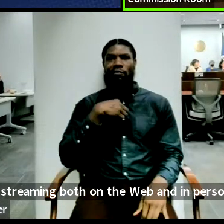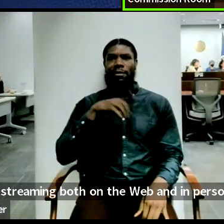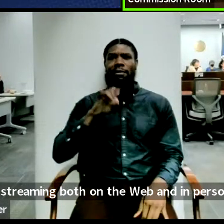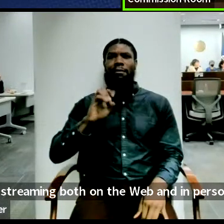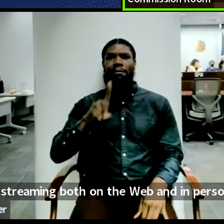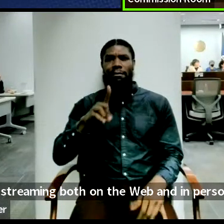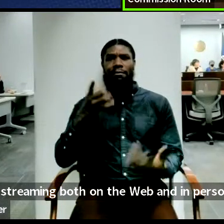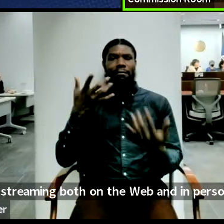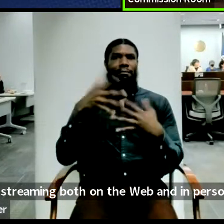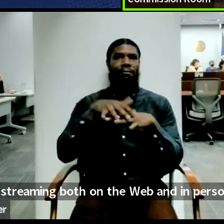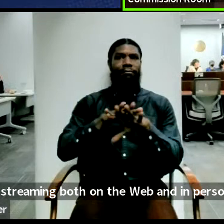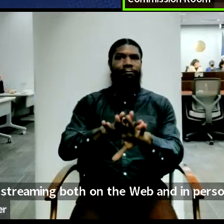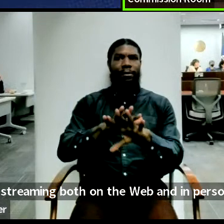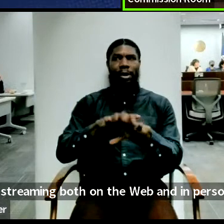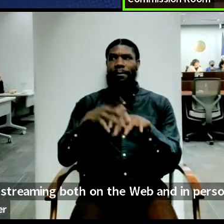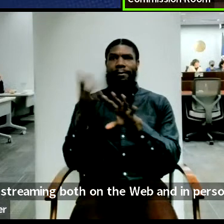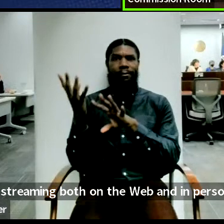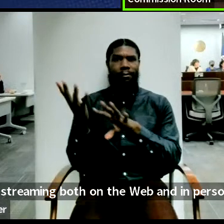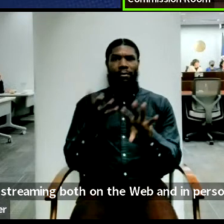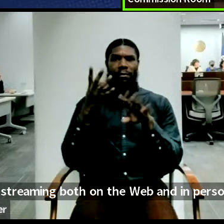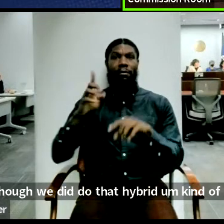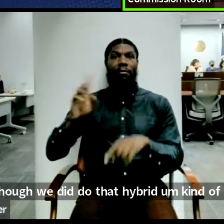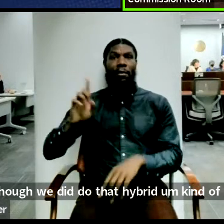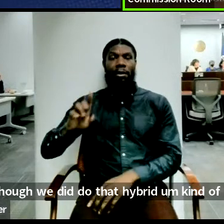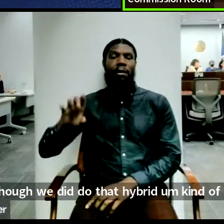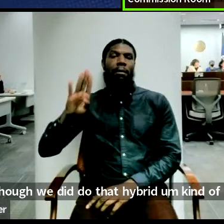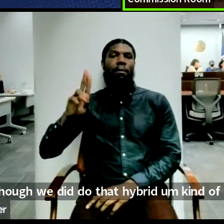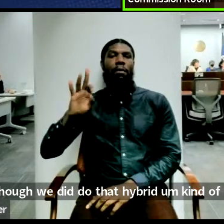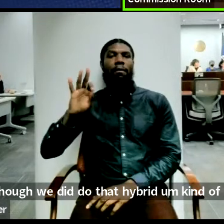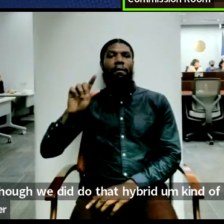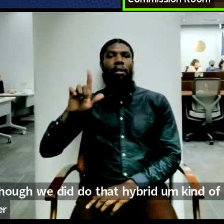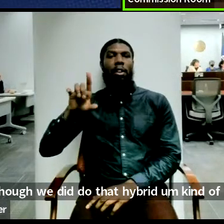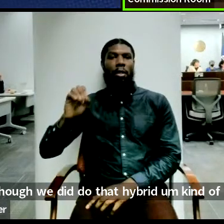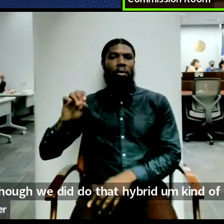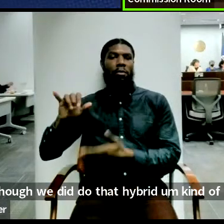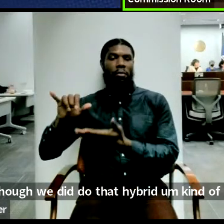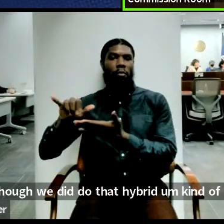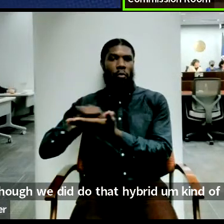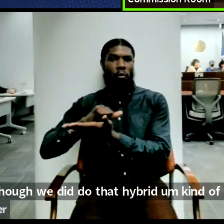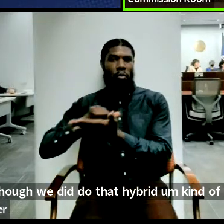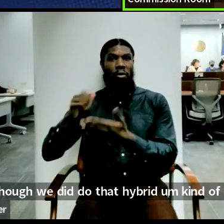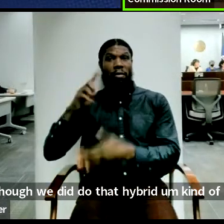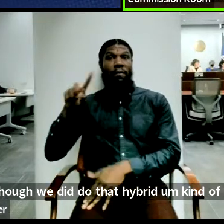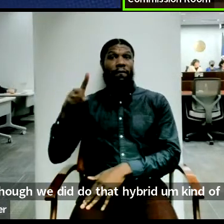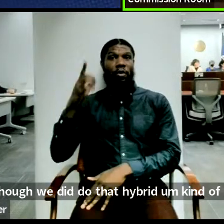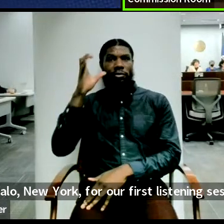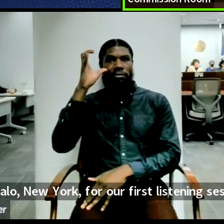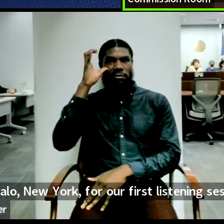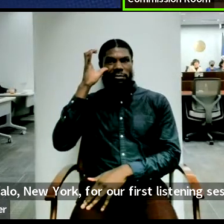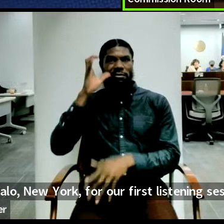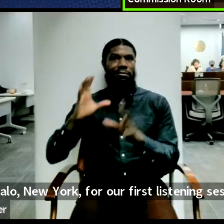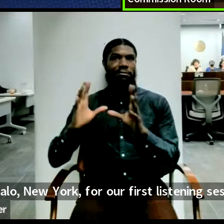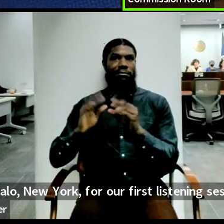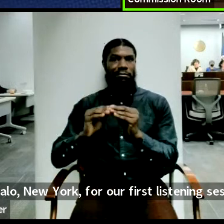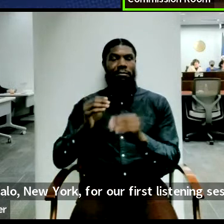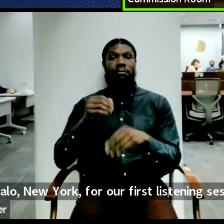of broadcast up in Buffalo, New York, for our first listening session in the series on the strategic enforcement plan. Preparation for this meeting